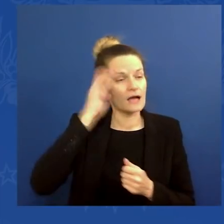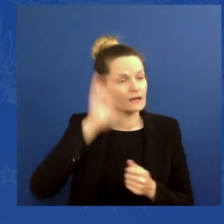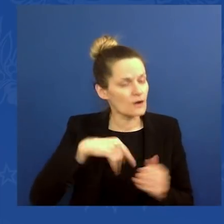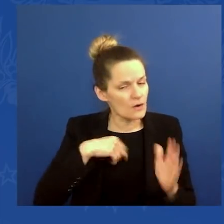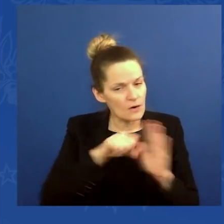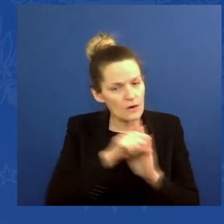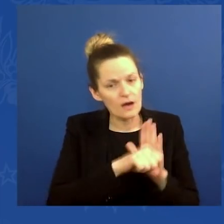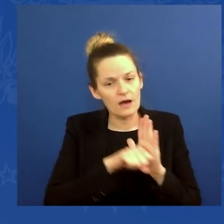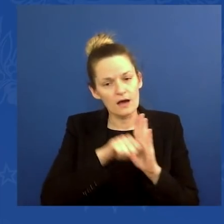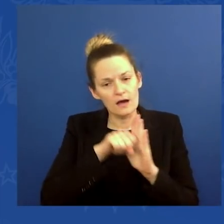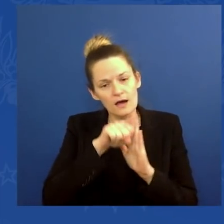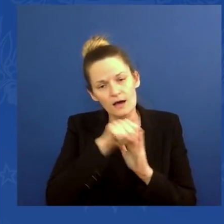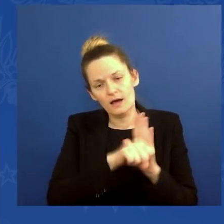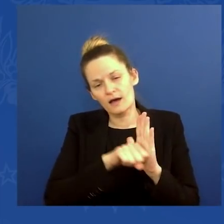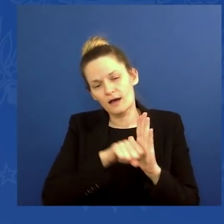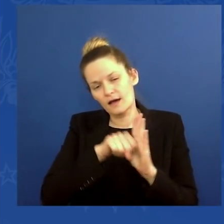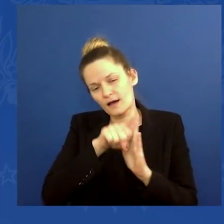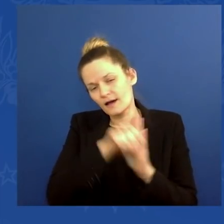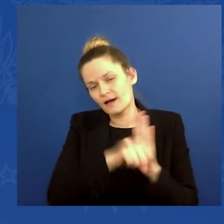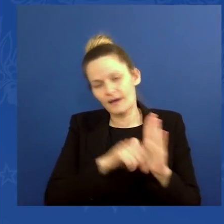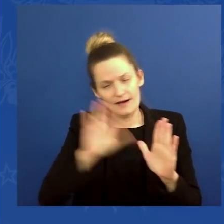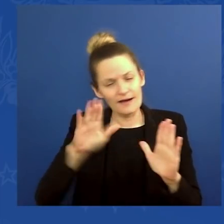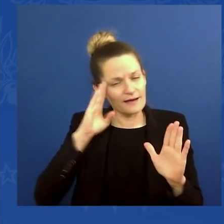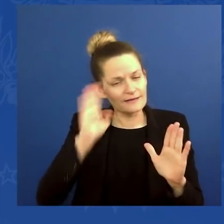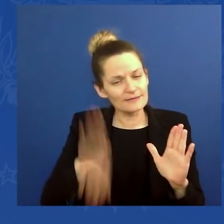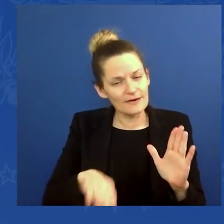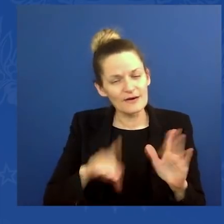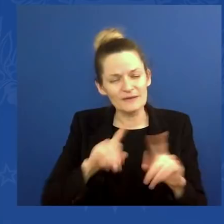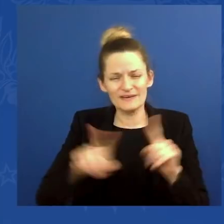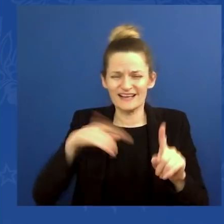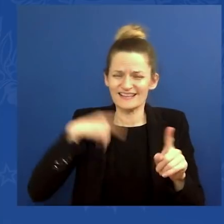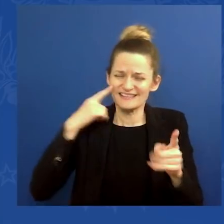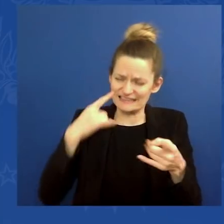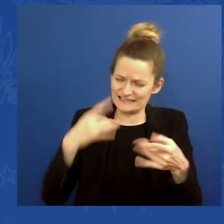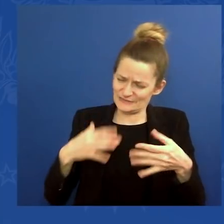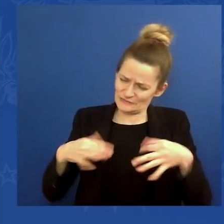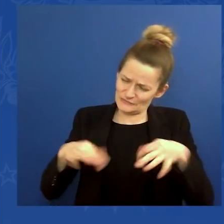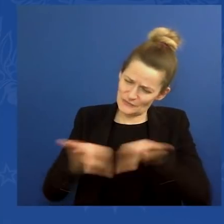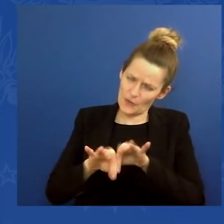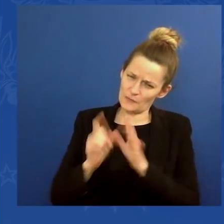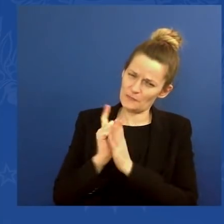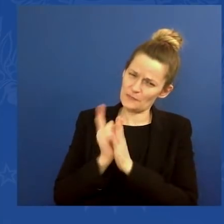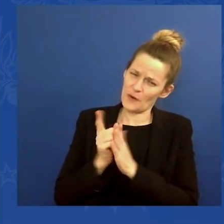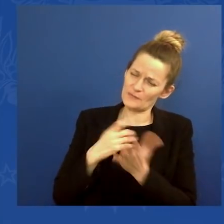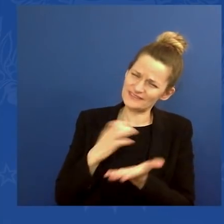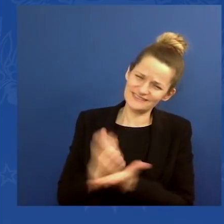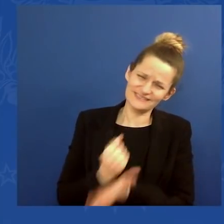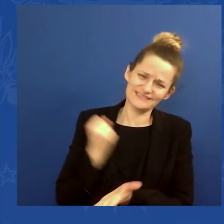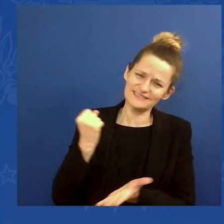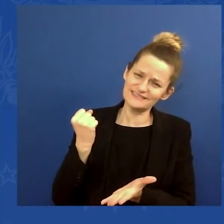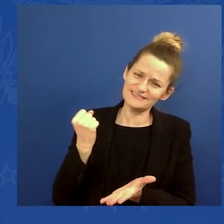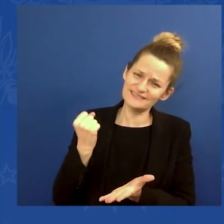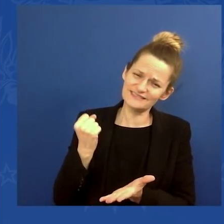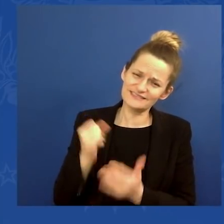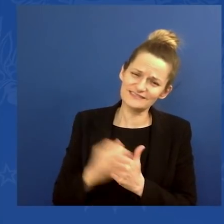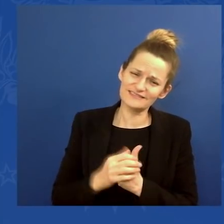but I know many of you've heard me say I think we're at an inflection point in history. I think -- and I mean that sincerely.